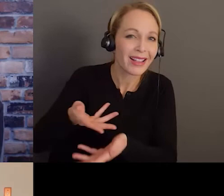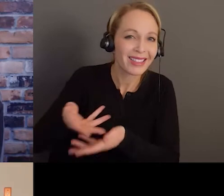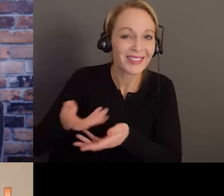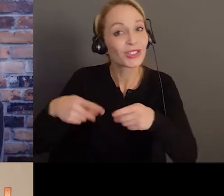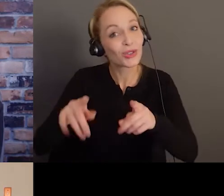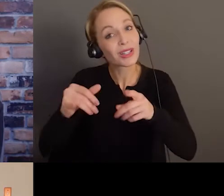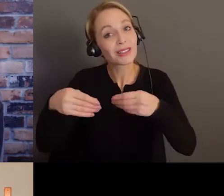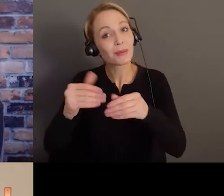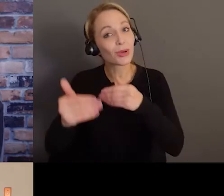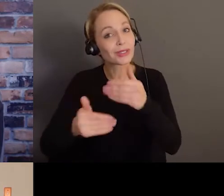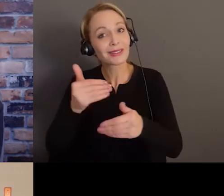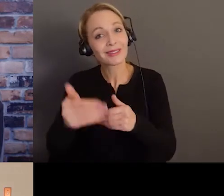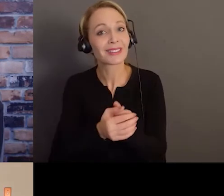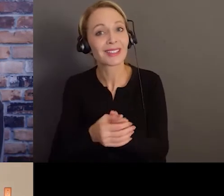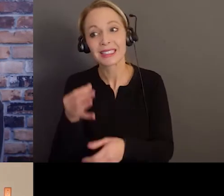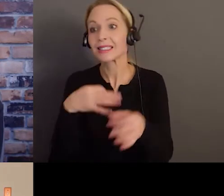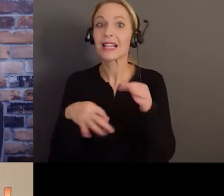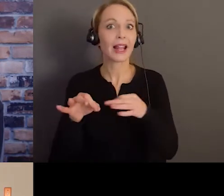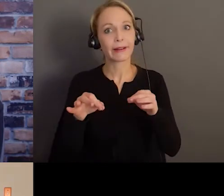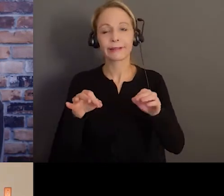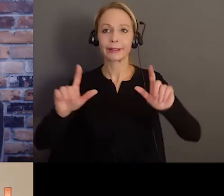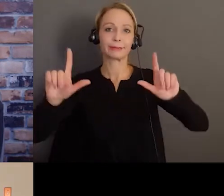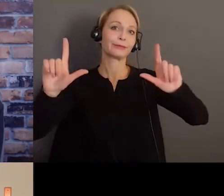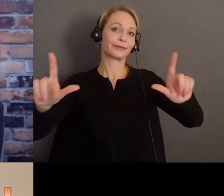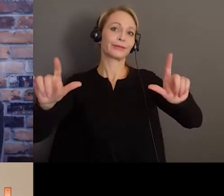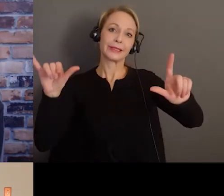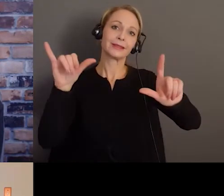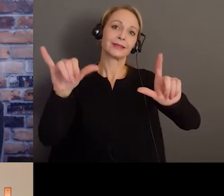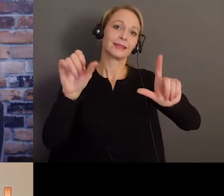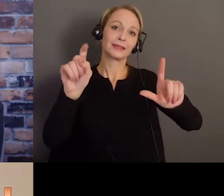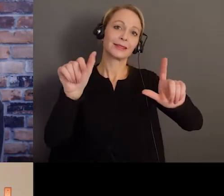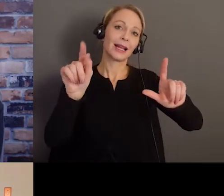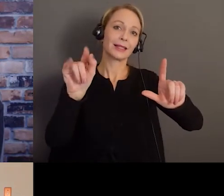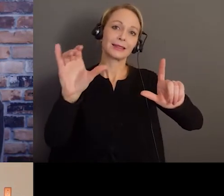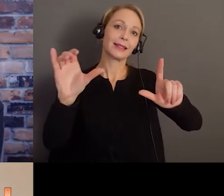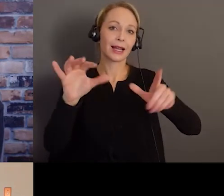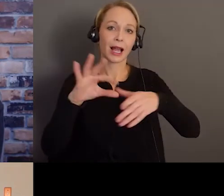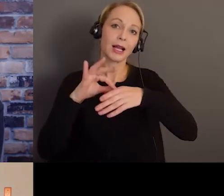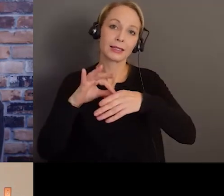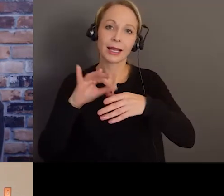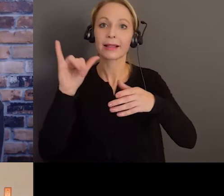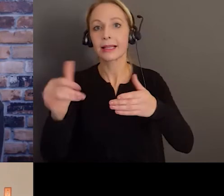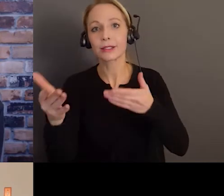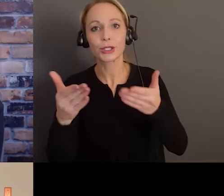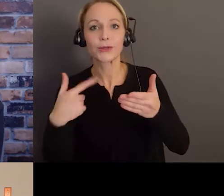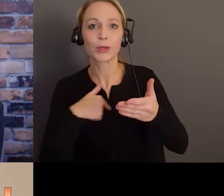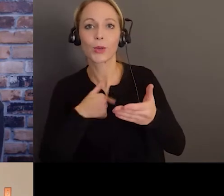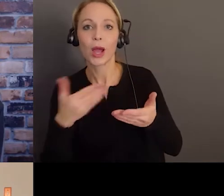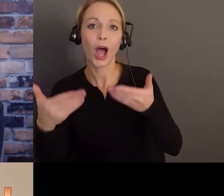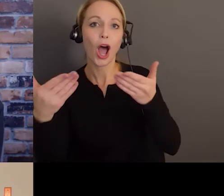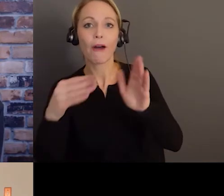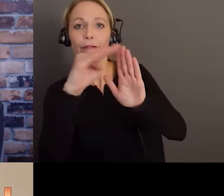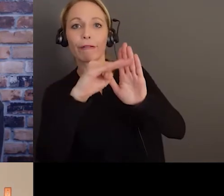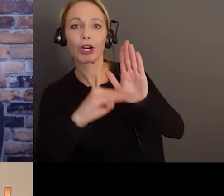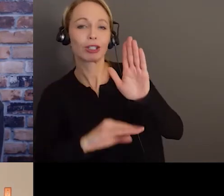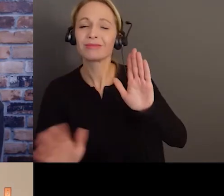INSTEAD OF STATIC CONTENT HERE'S THE SERVICES THAT ARE OFFERED, MORE TELL US WHAT YOU ARE LOOKING FOR AND SHOW